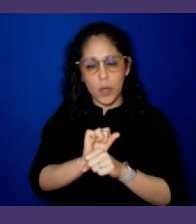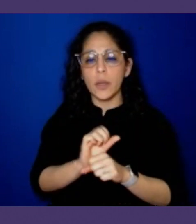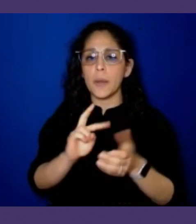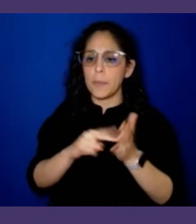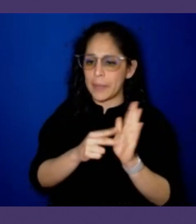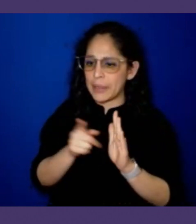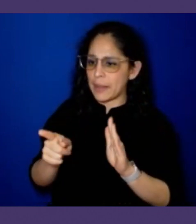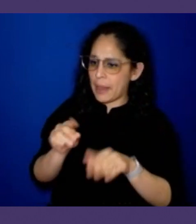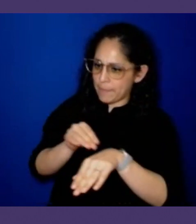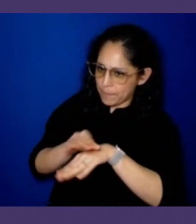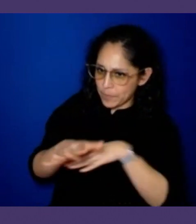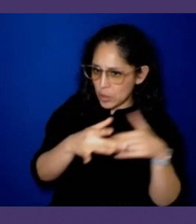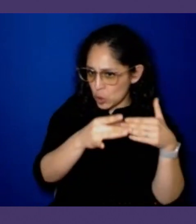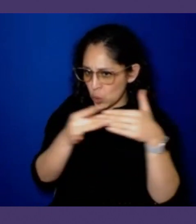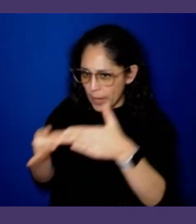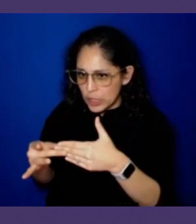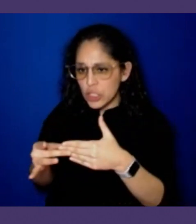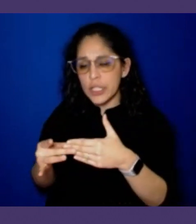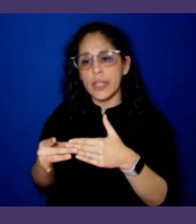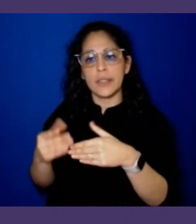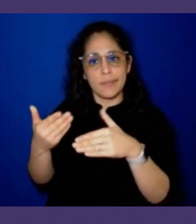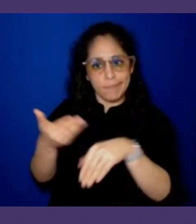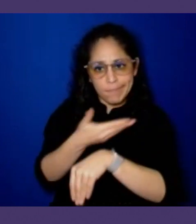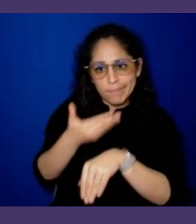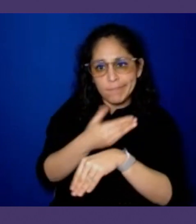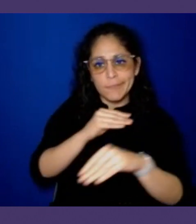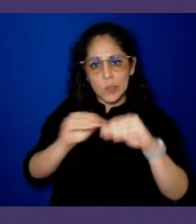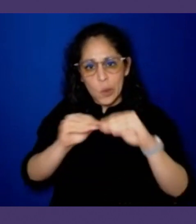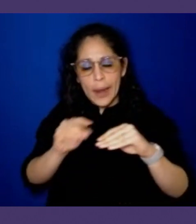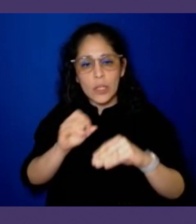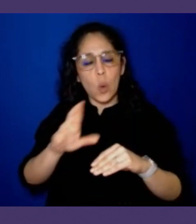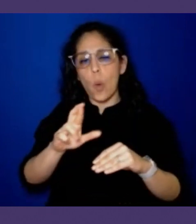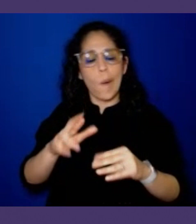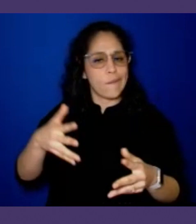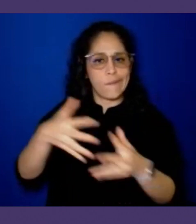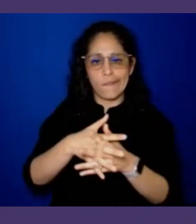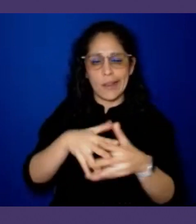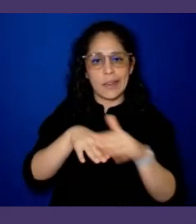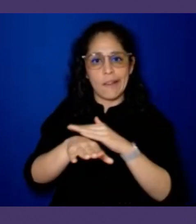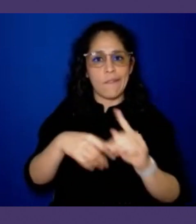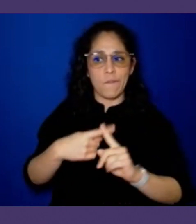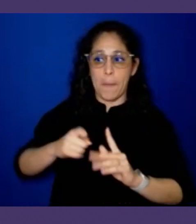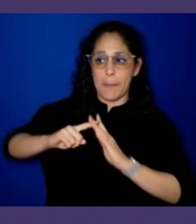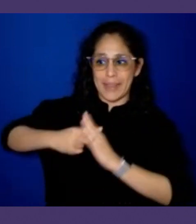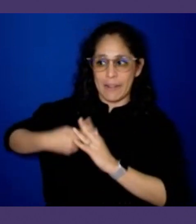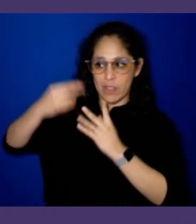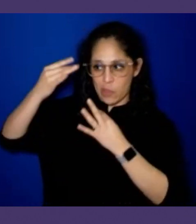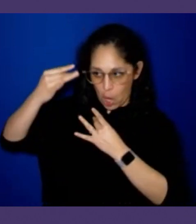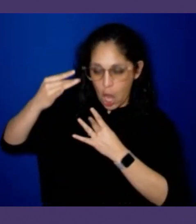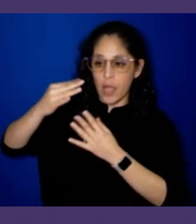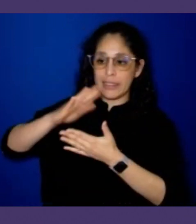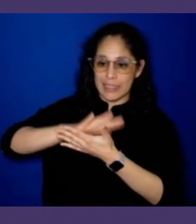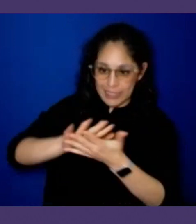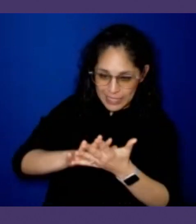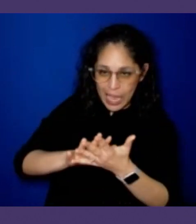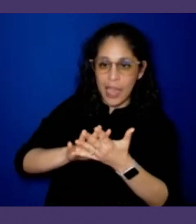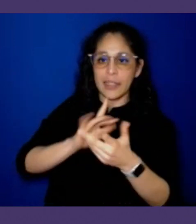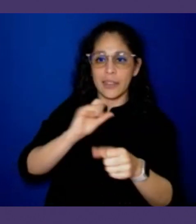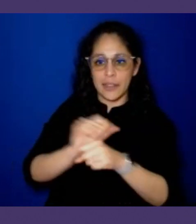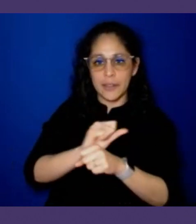course-correct or infuse accessibility all the way at the beginning of thought process, design, and change management.